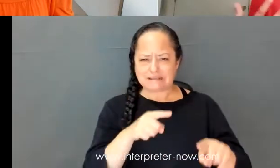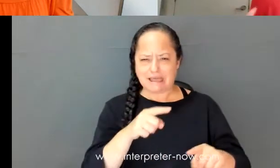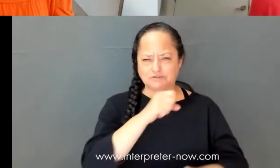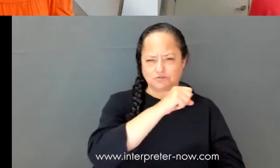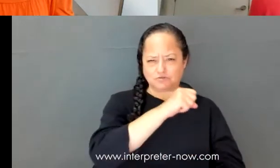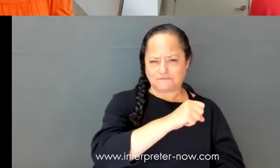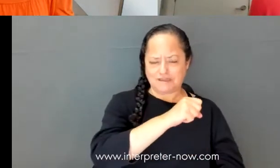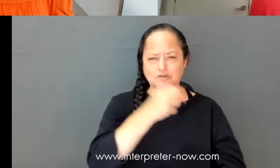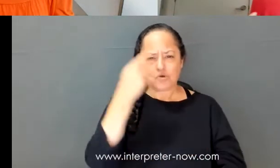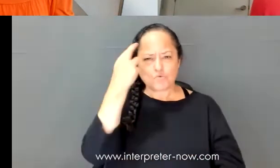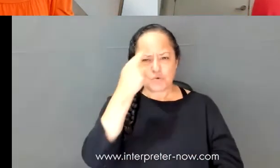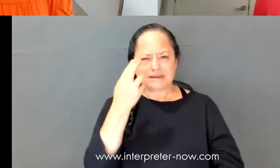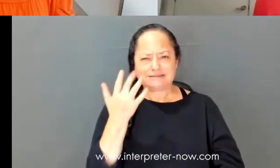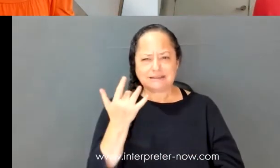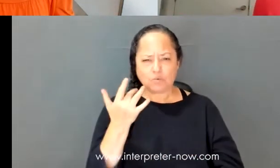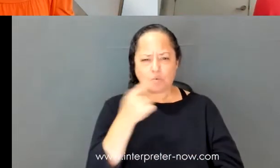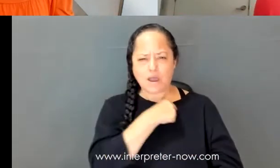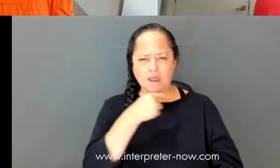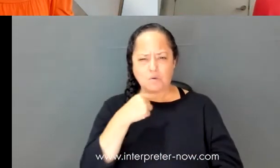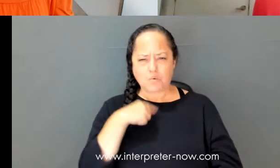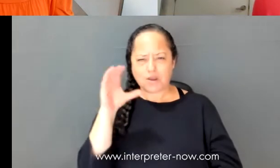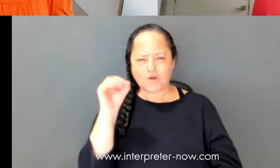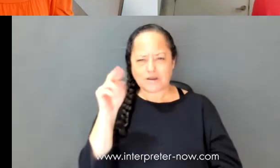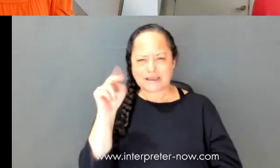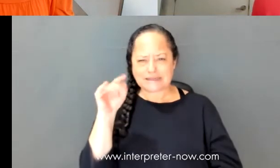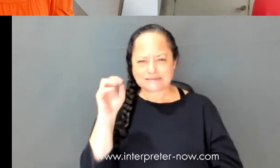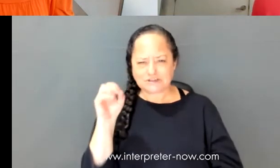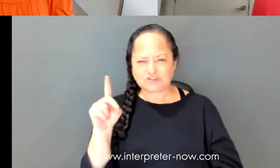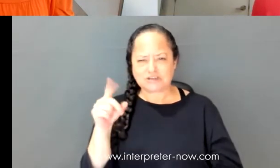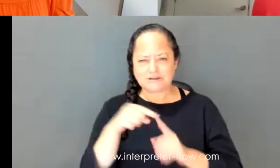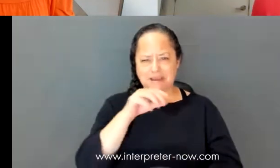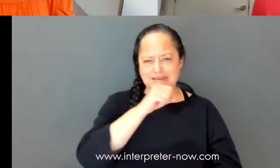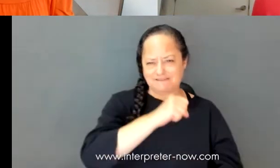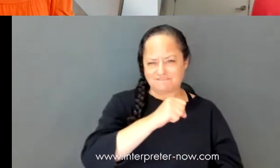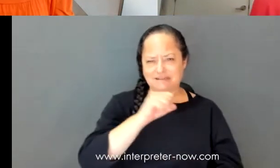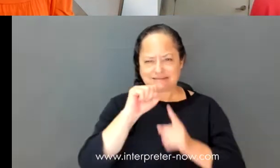There's a reason why we were conditioned to be defensive in situations, but now we need